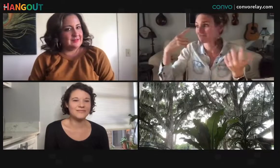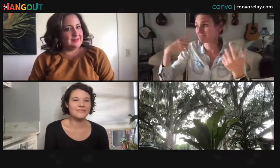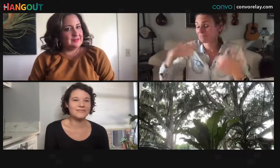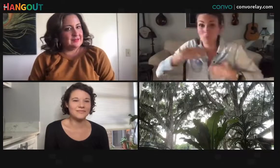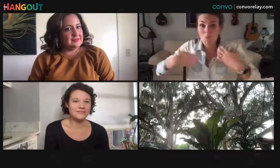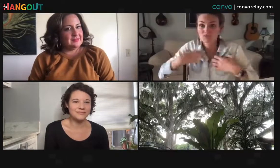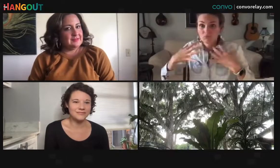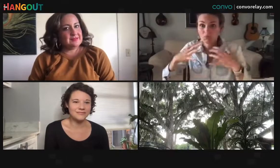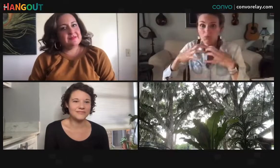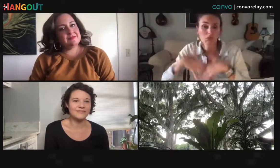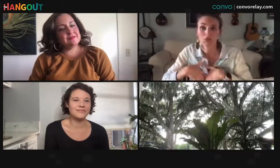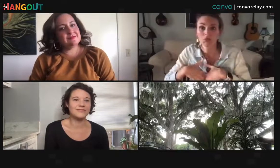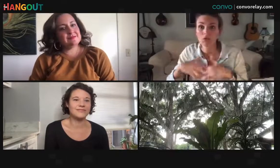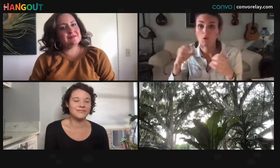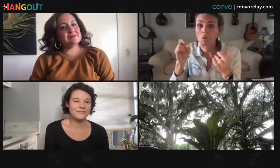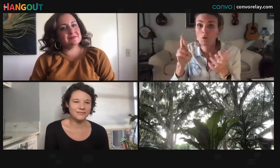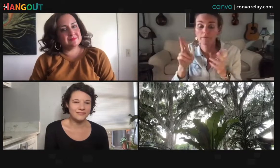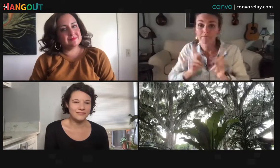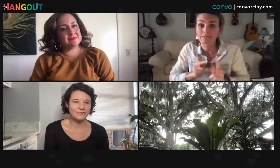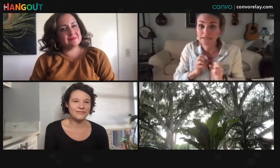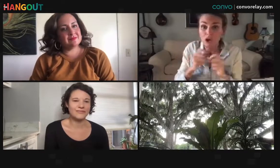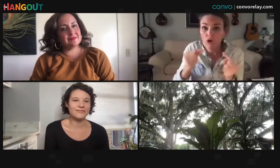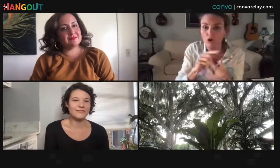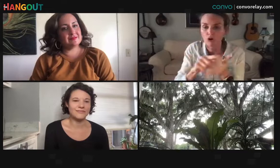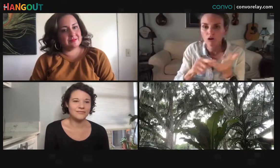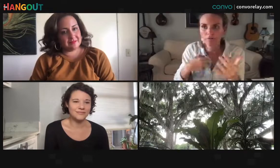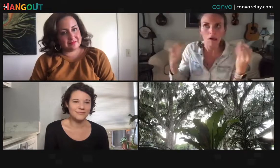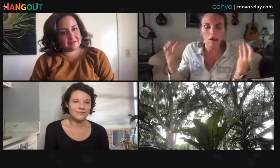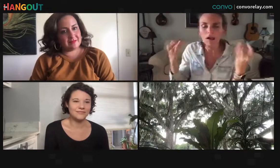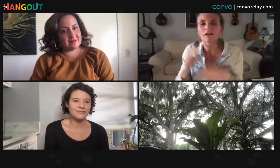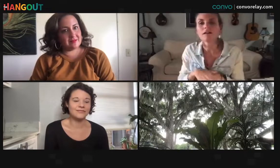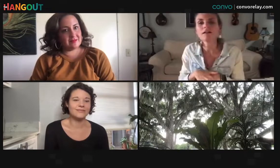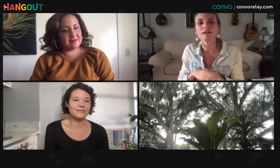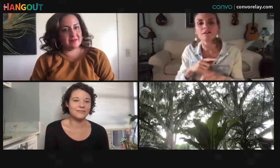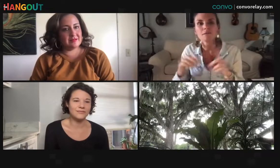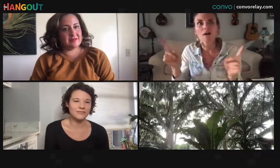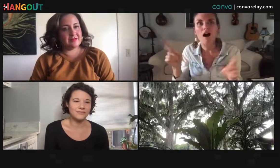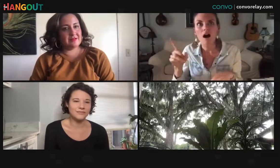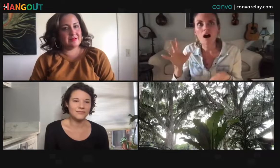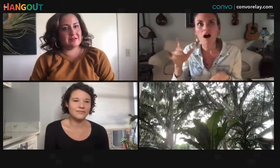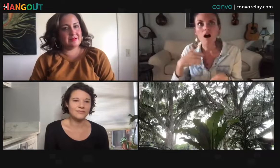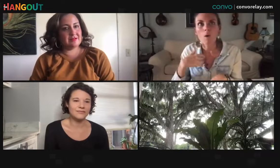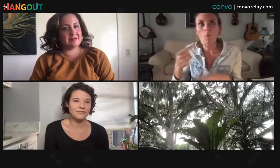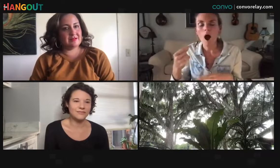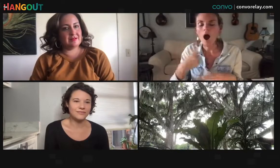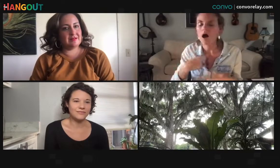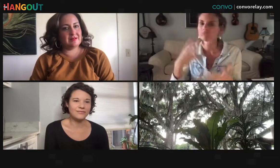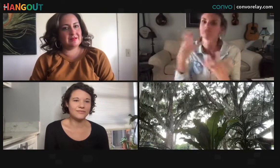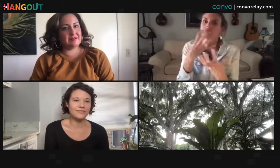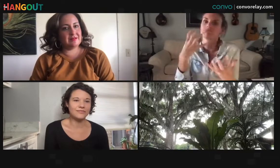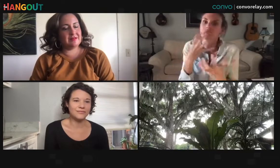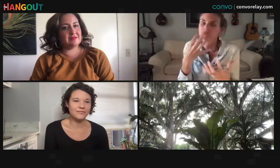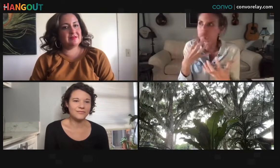not sure if they will or how they will connect with nature and sometimes emotional responses occur and there's